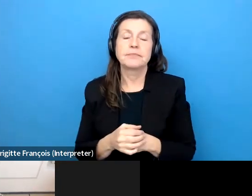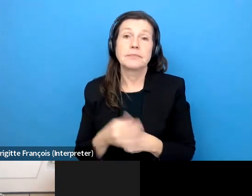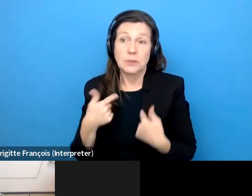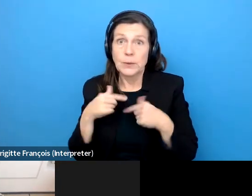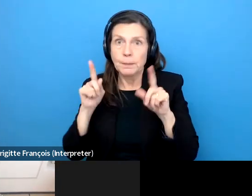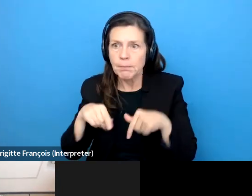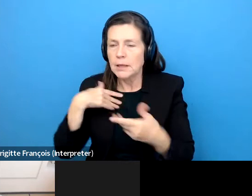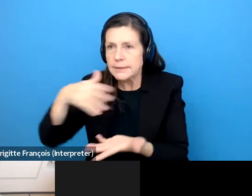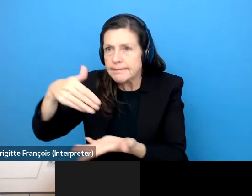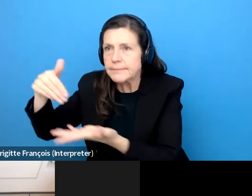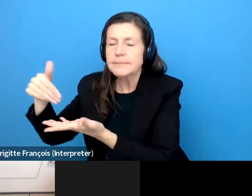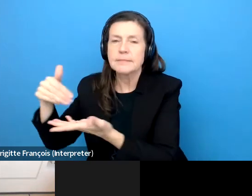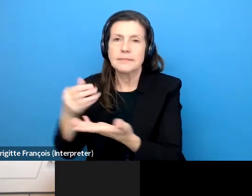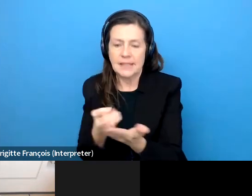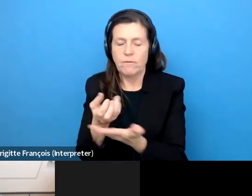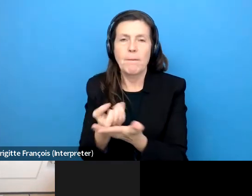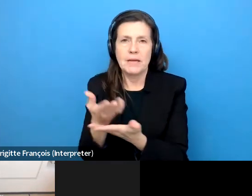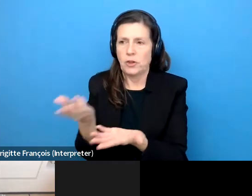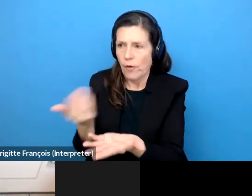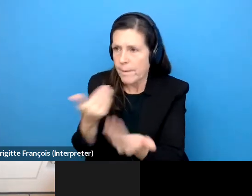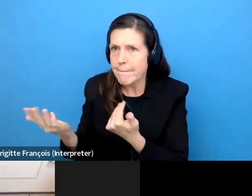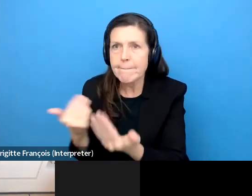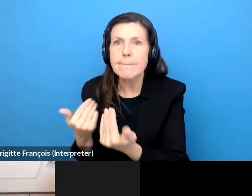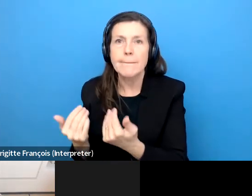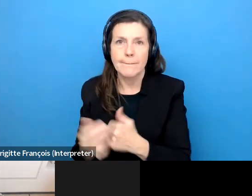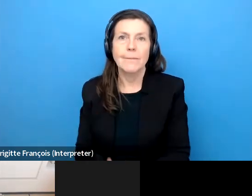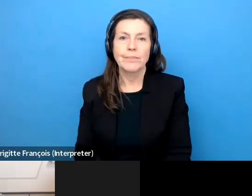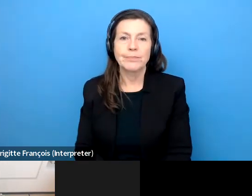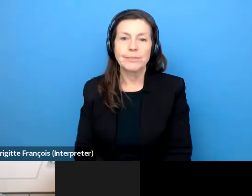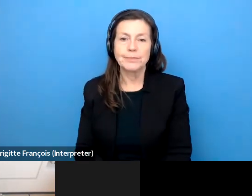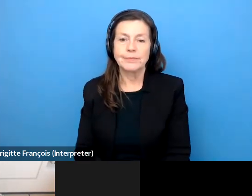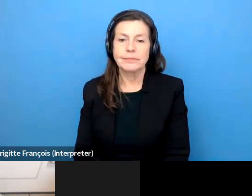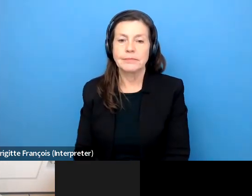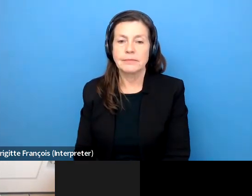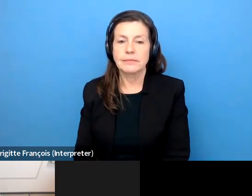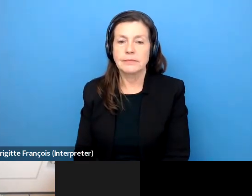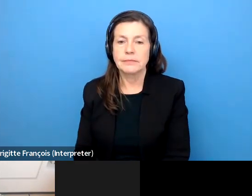in every province in Spain coordinated by the general office,